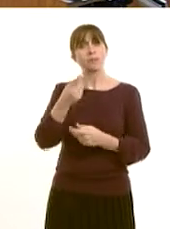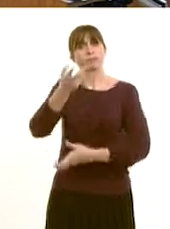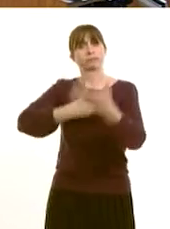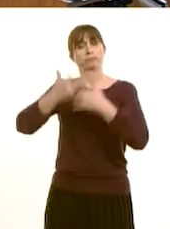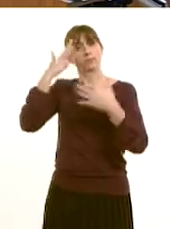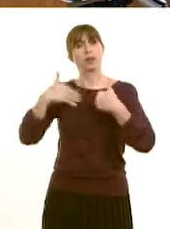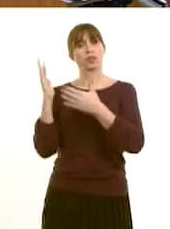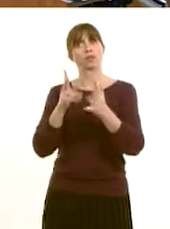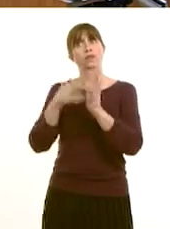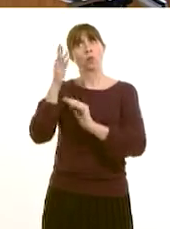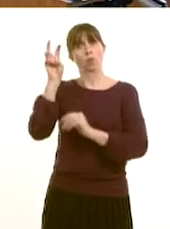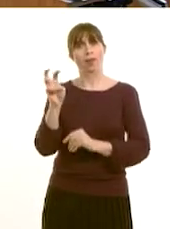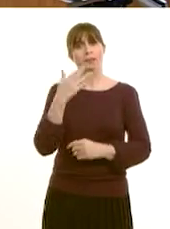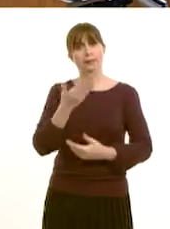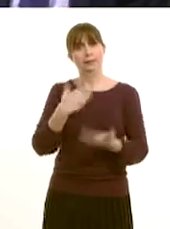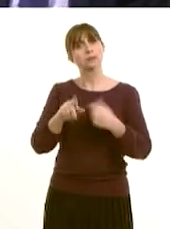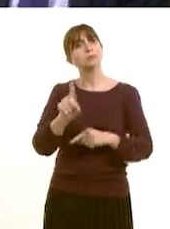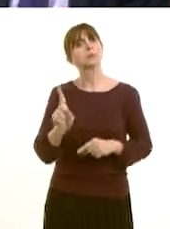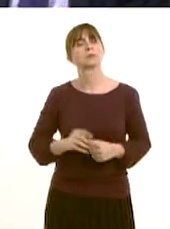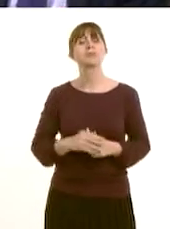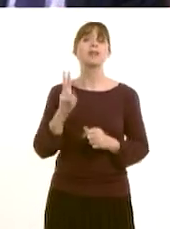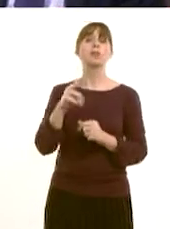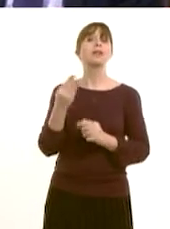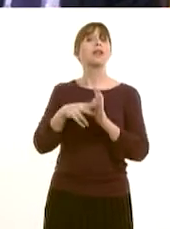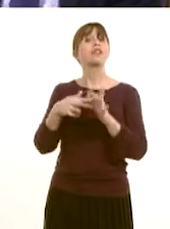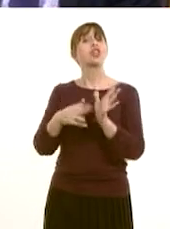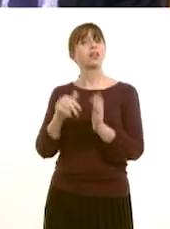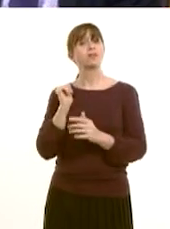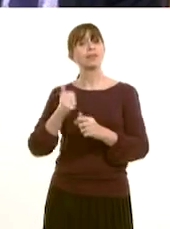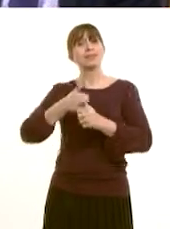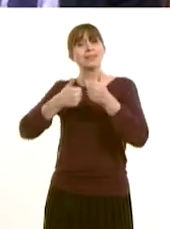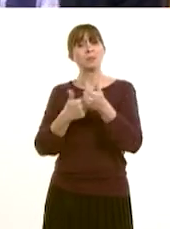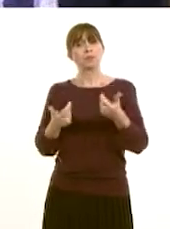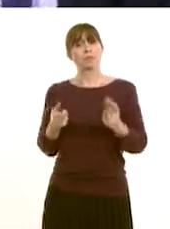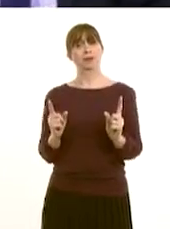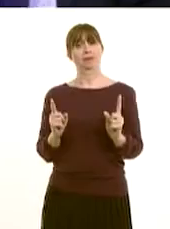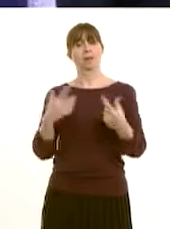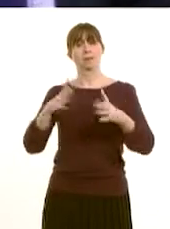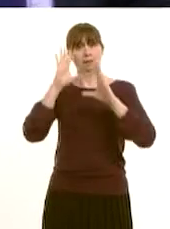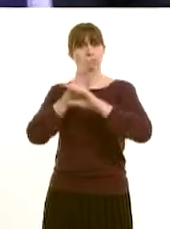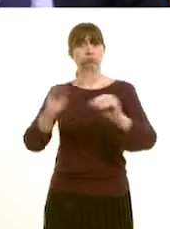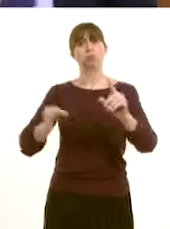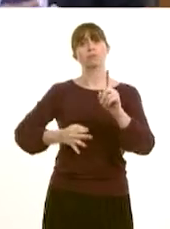OAQ(4)2714(FM) Carwyn Jones: Yes. On 29 January, the Deputy Minister published the improvement framework for Betsi Cadwaladr.